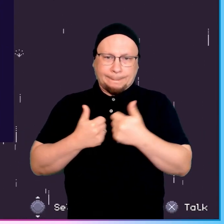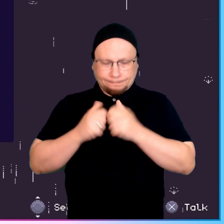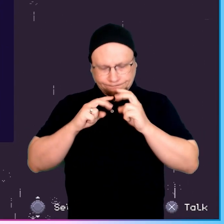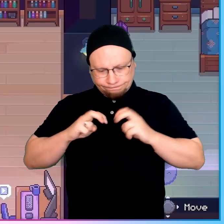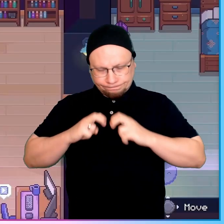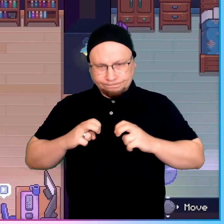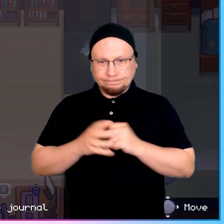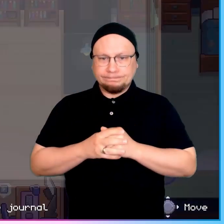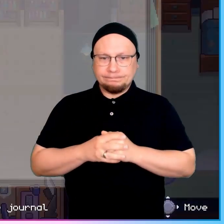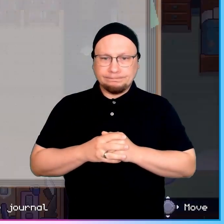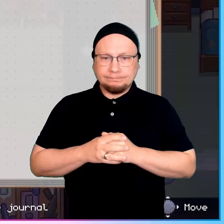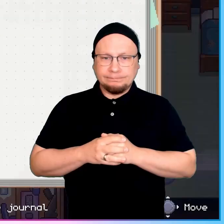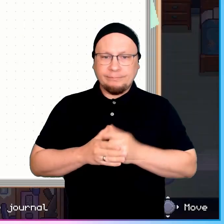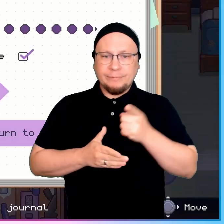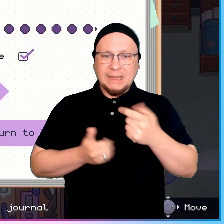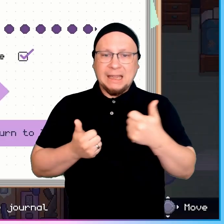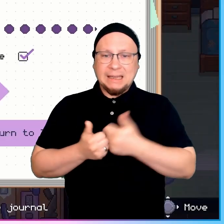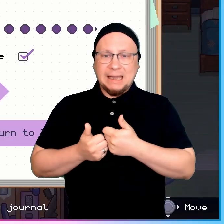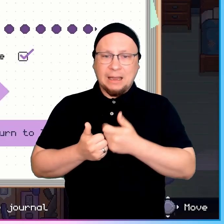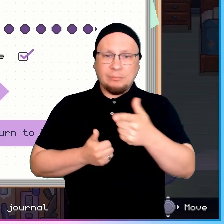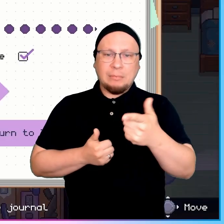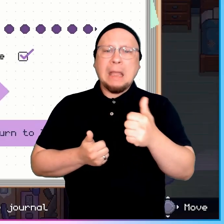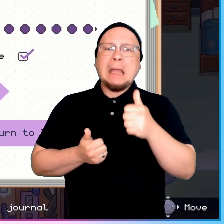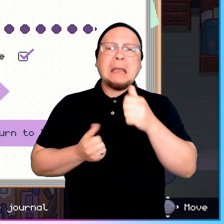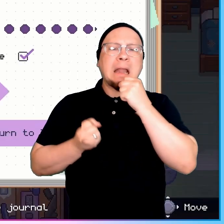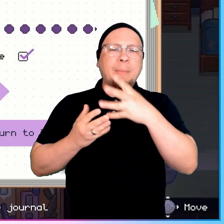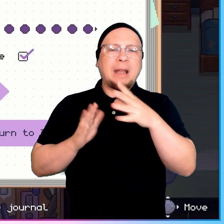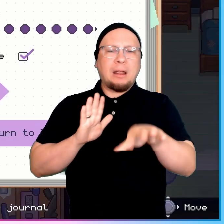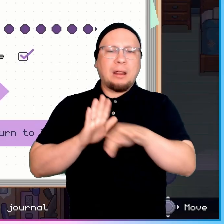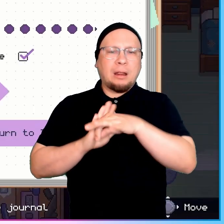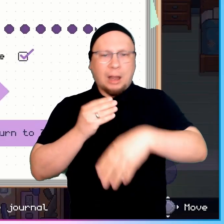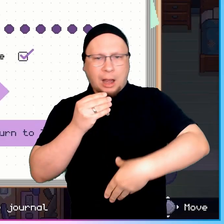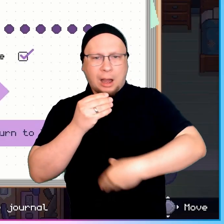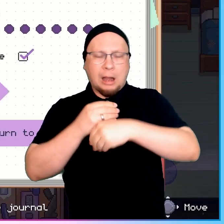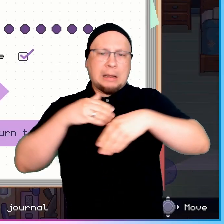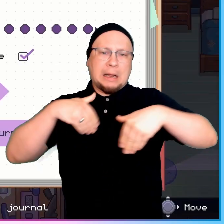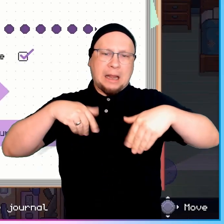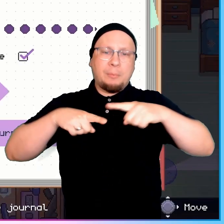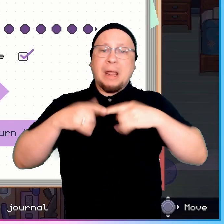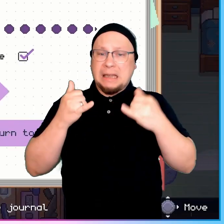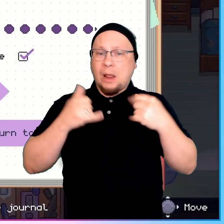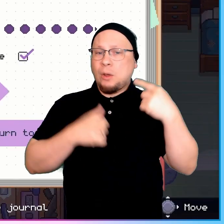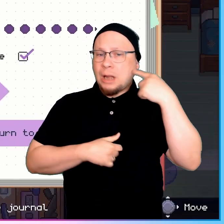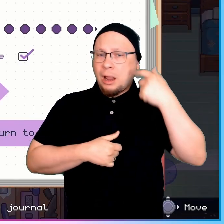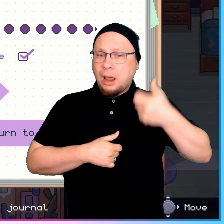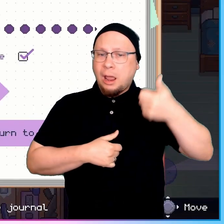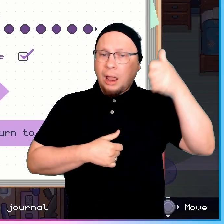Currently Fishbowl has few options to change the volume of sound effects and music,